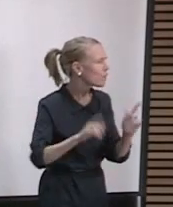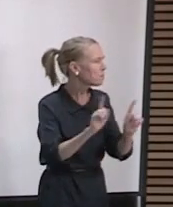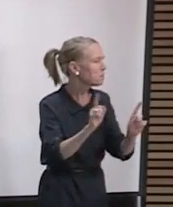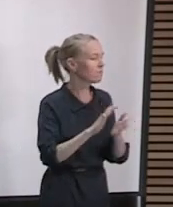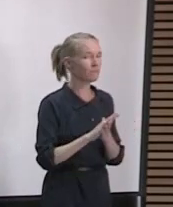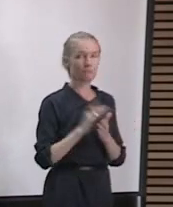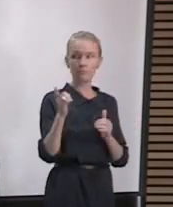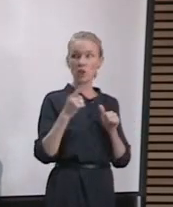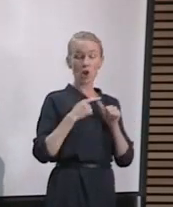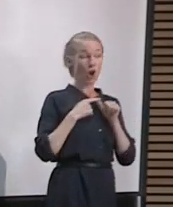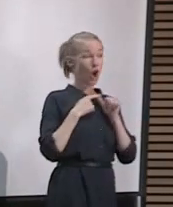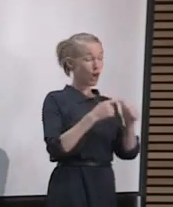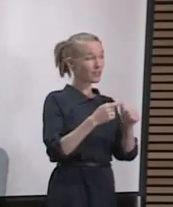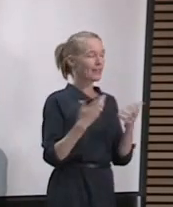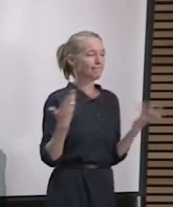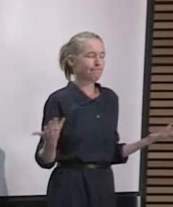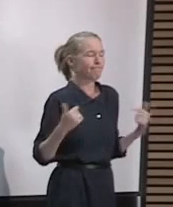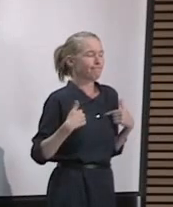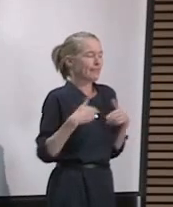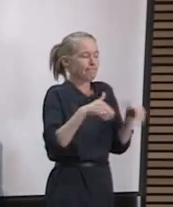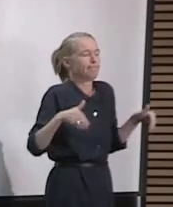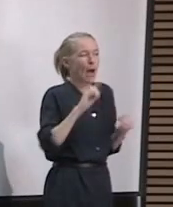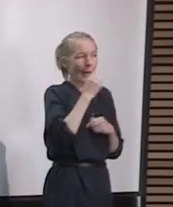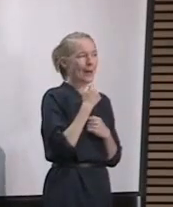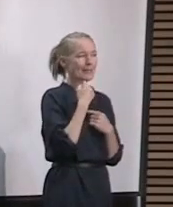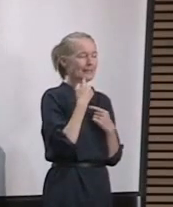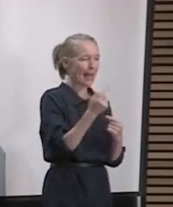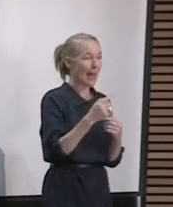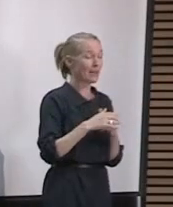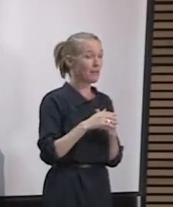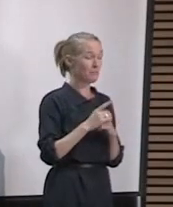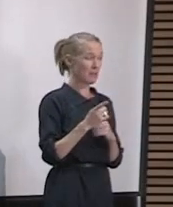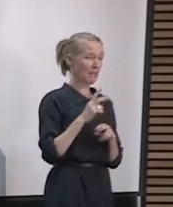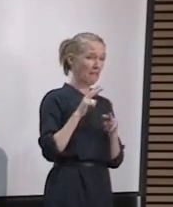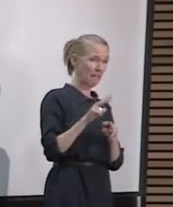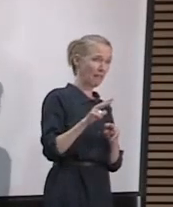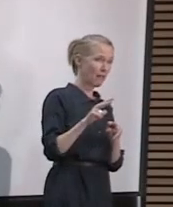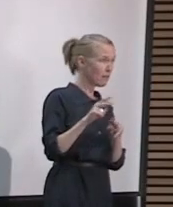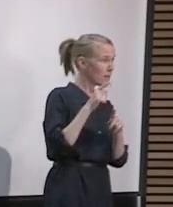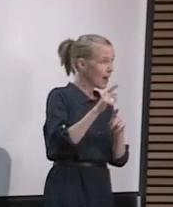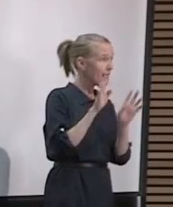I wouldn't want to speak to technically what they're able to do. But